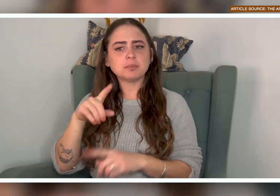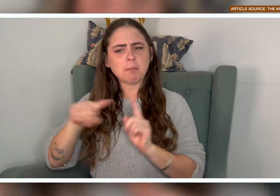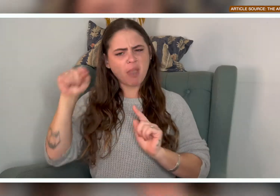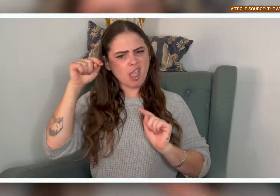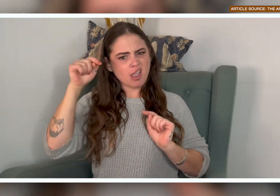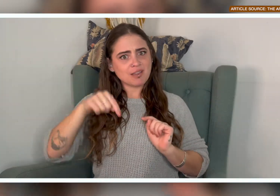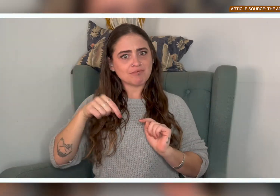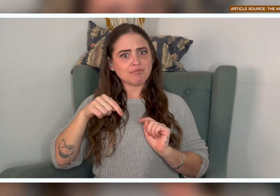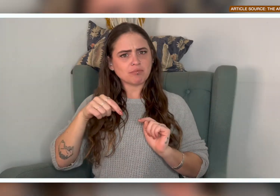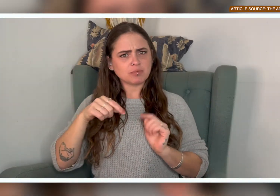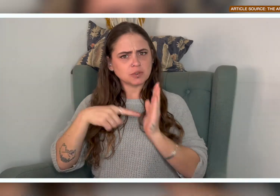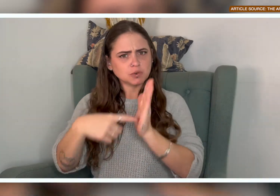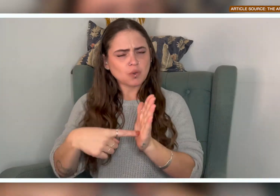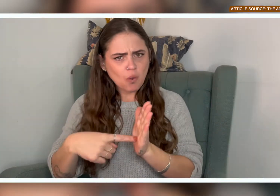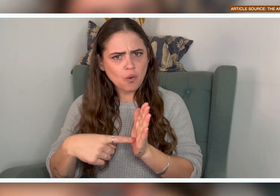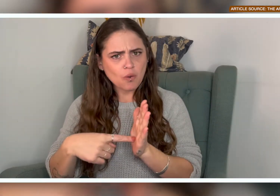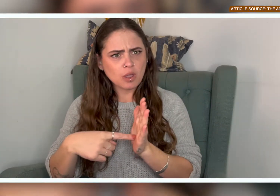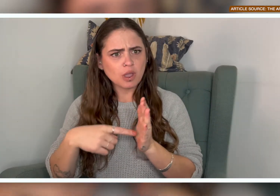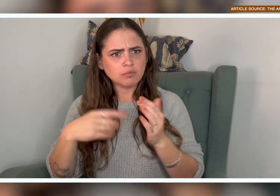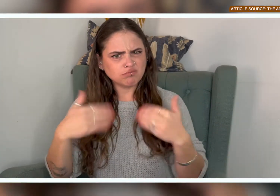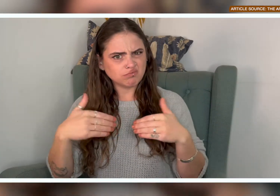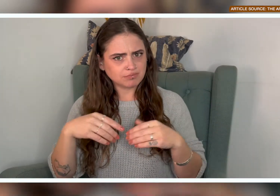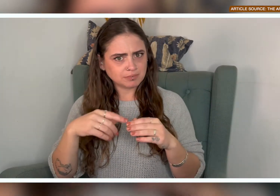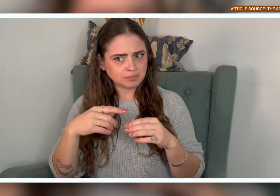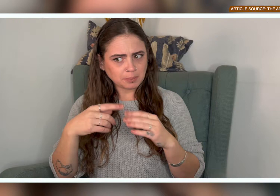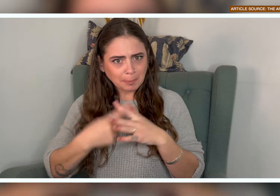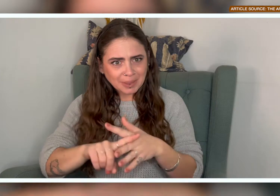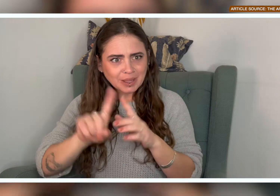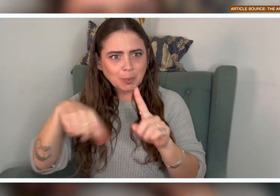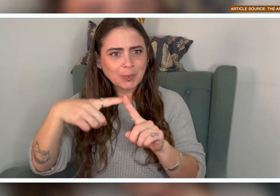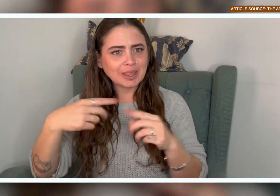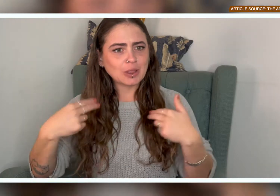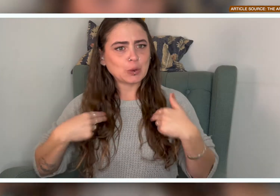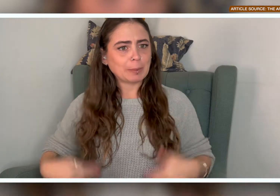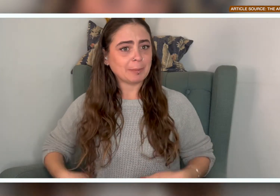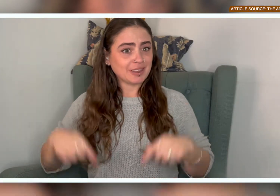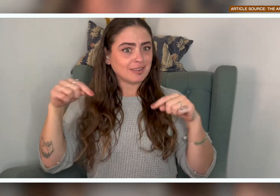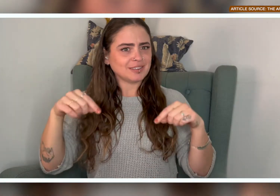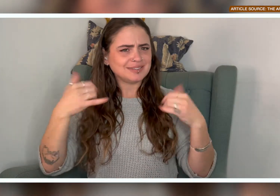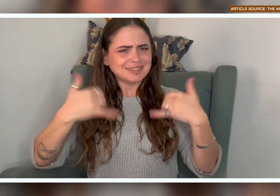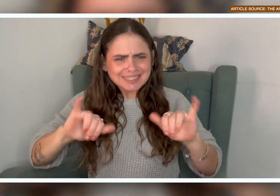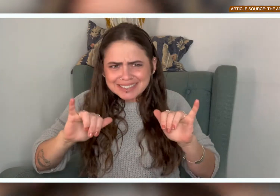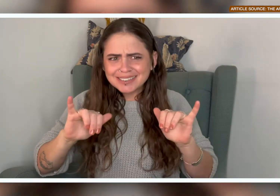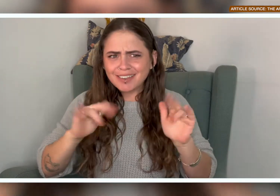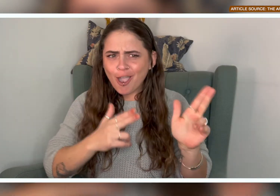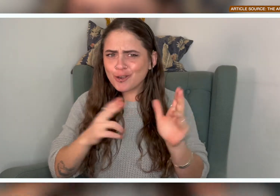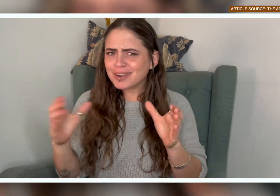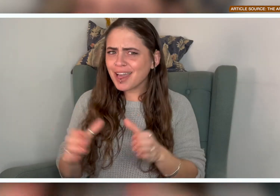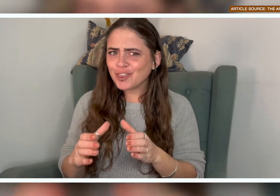“This shows that it begins when humans were still hunter-gatherers